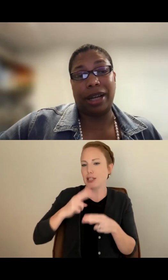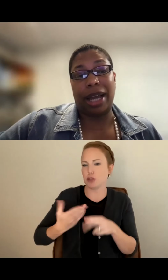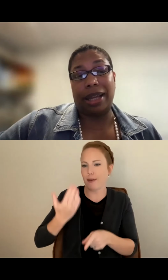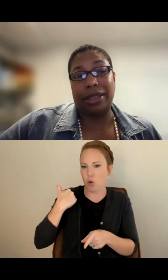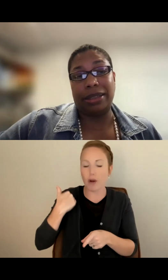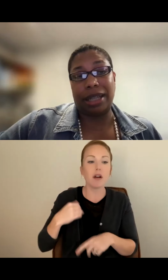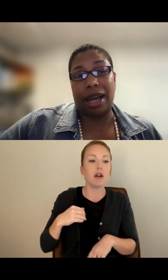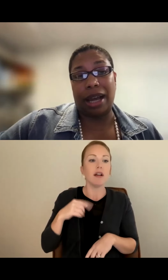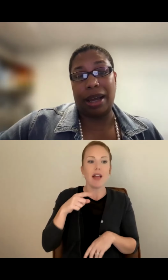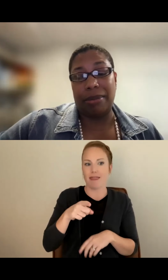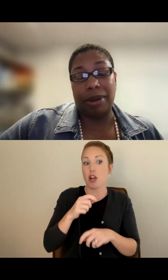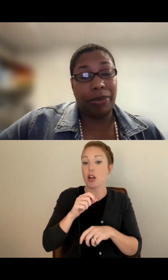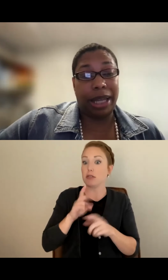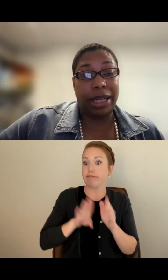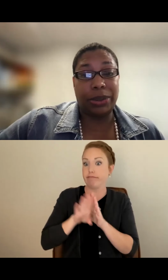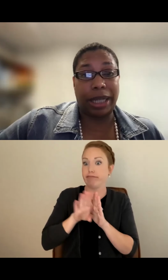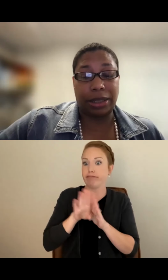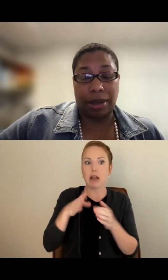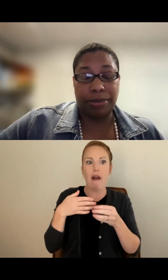on guidelines related to XR.